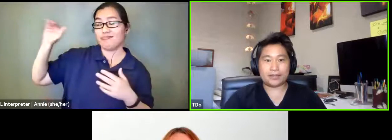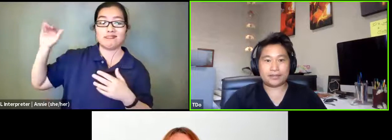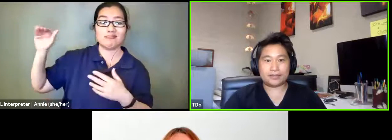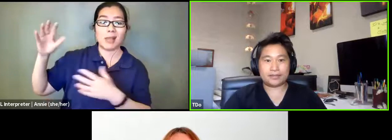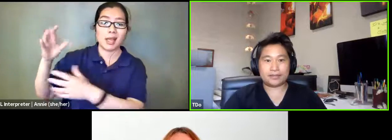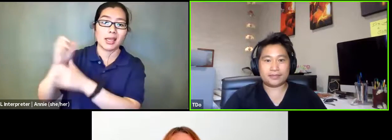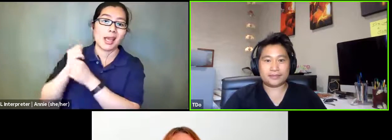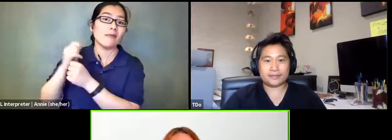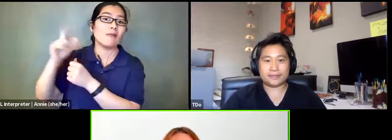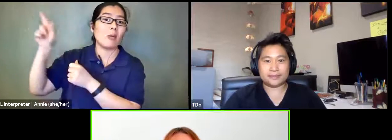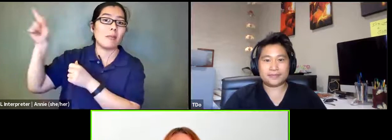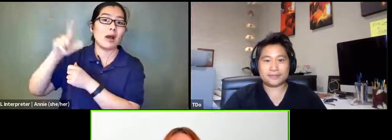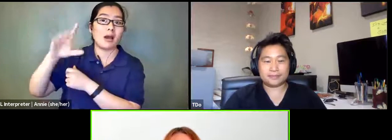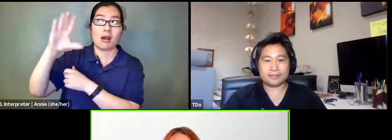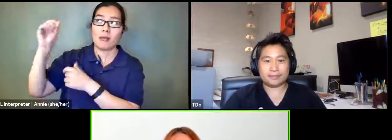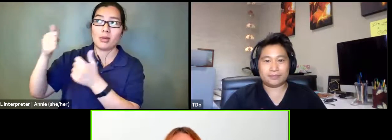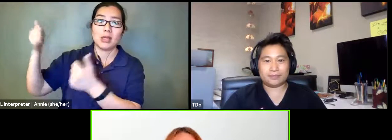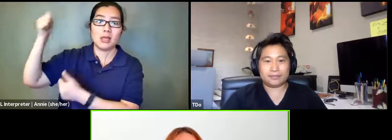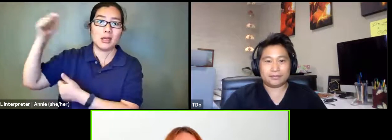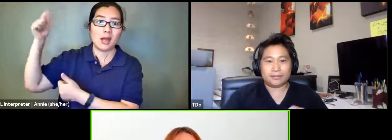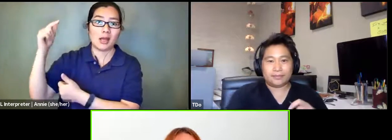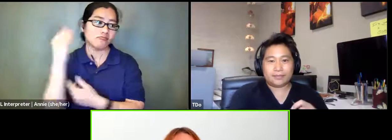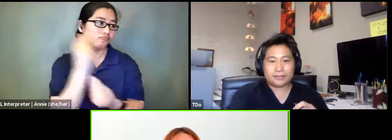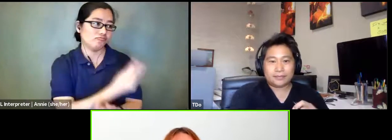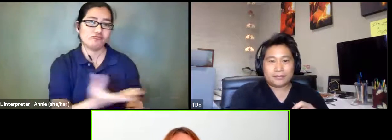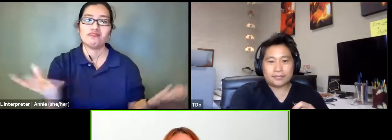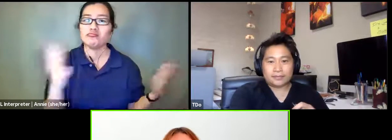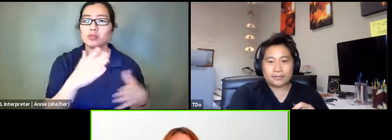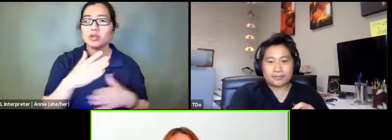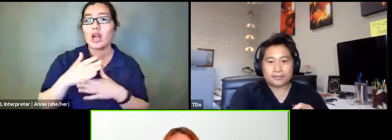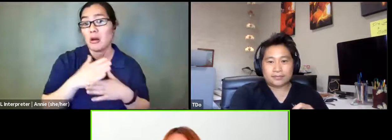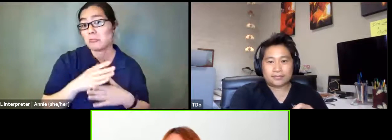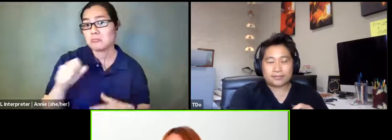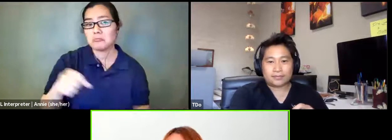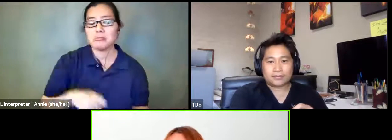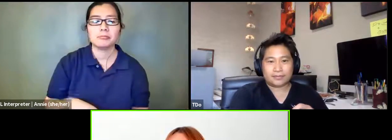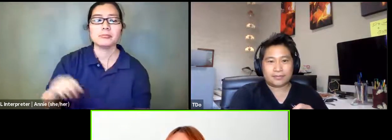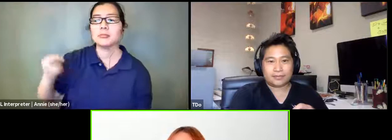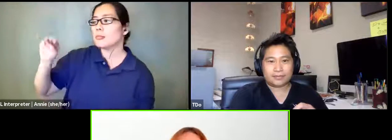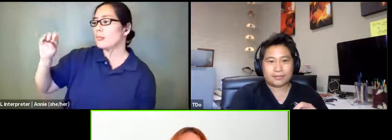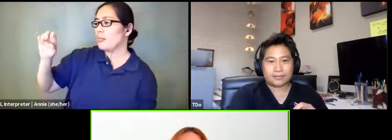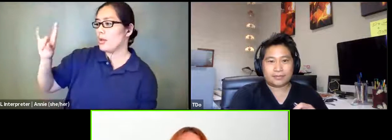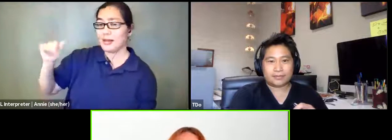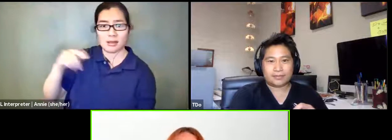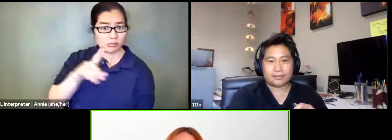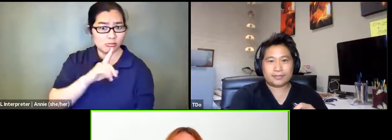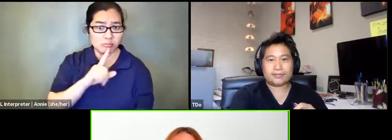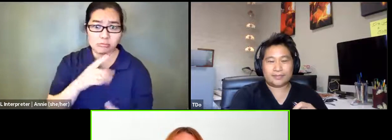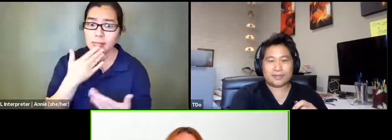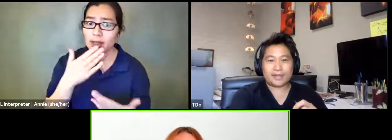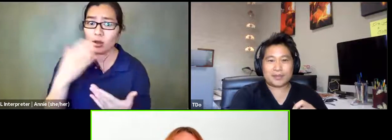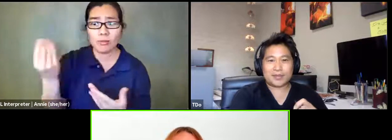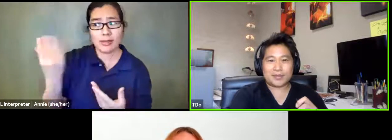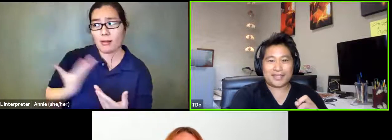Awesome. Maybe we can sync after this and put it on our website. TDo: Absolutely.